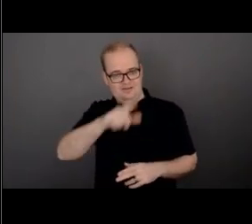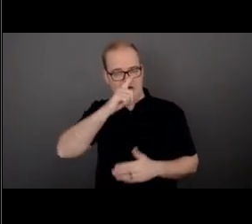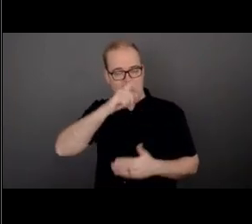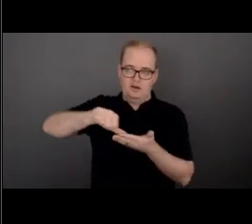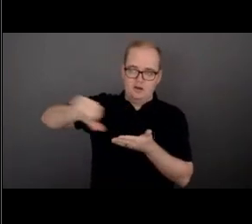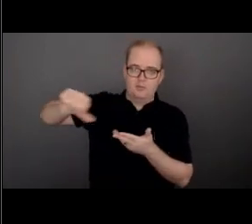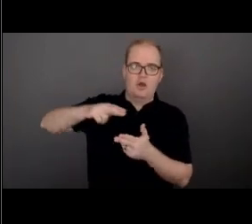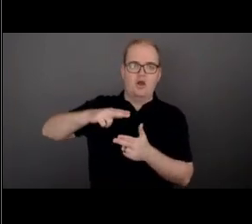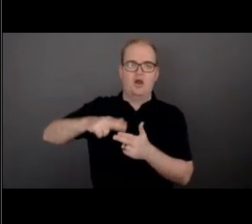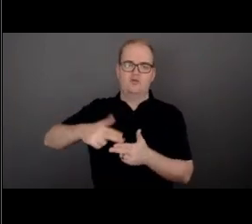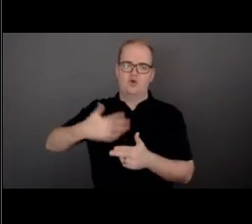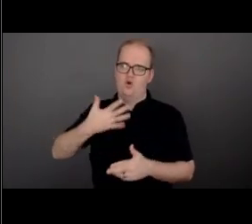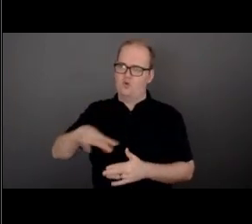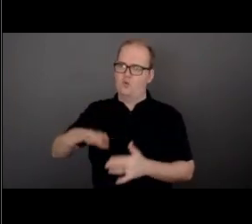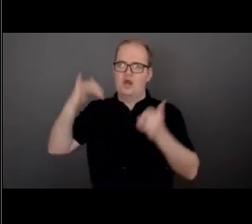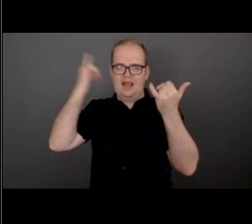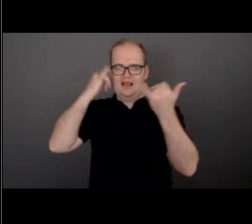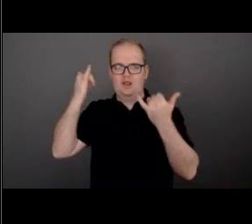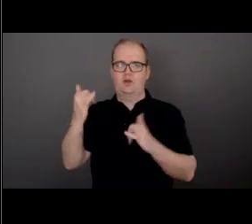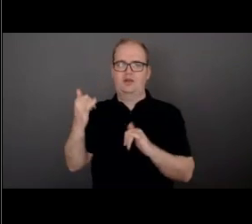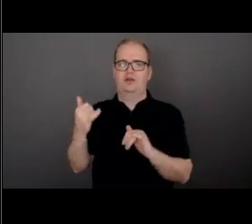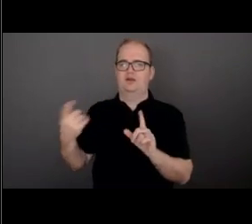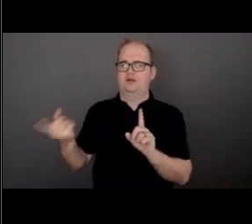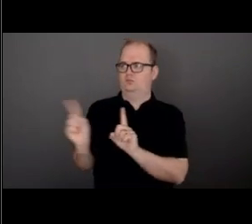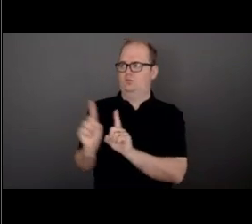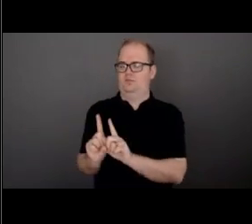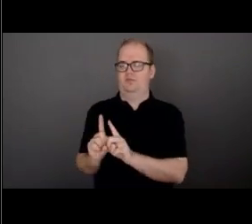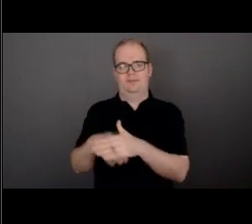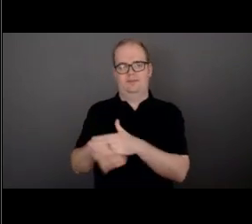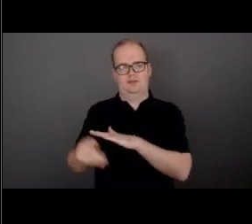them through our grants of aid.